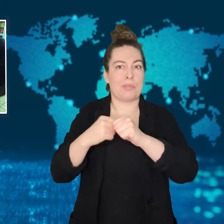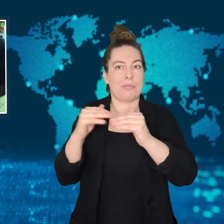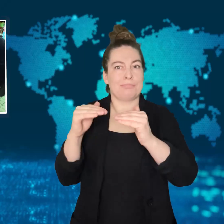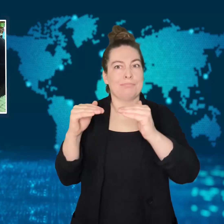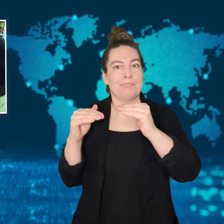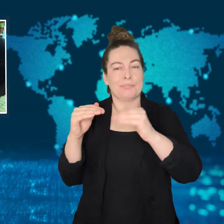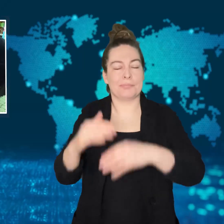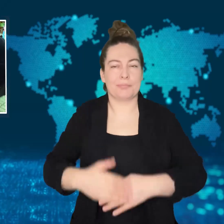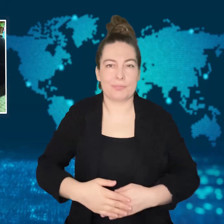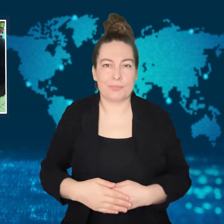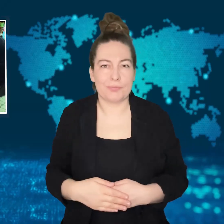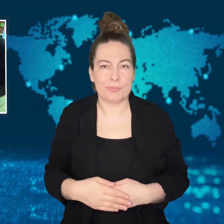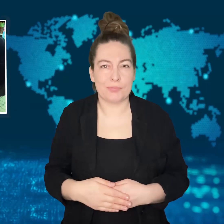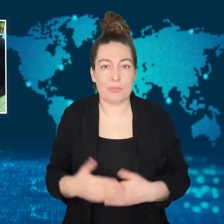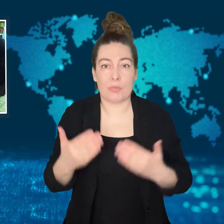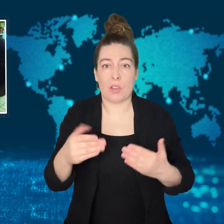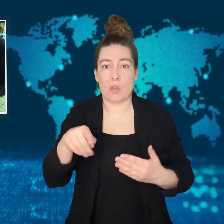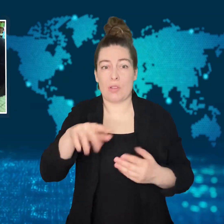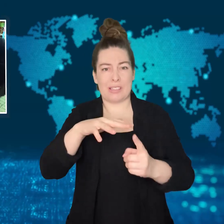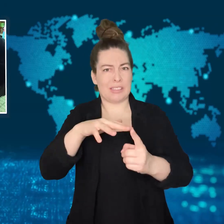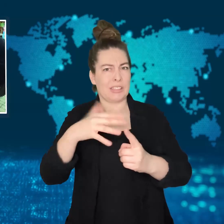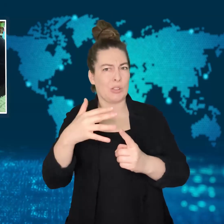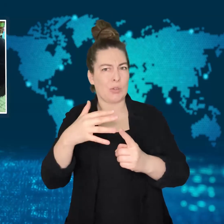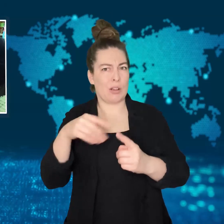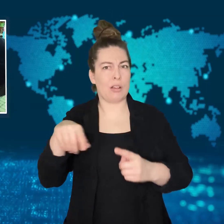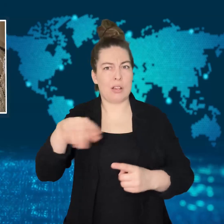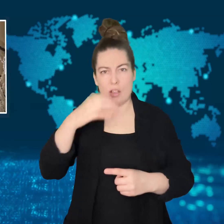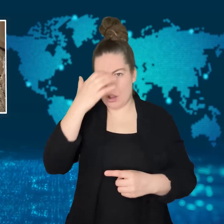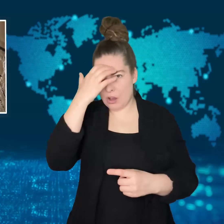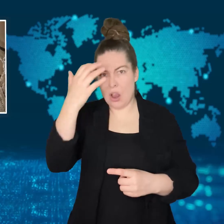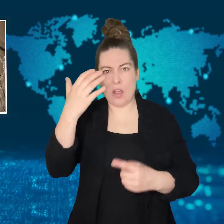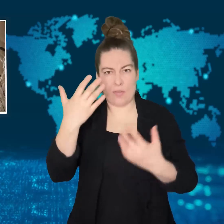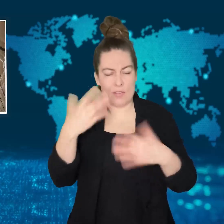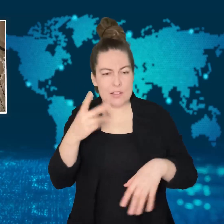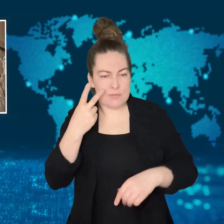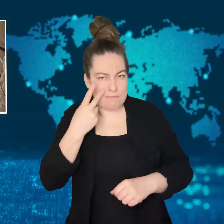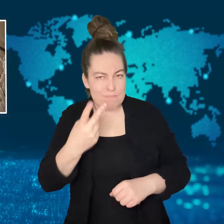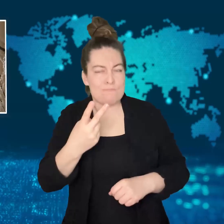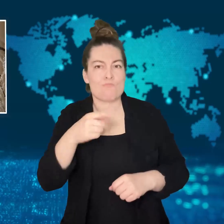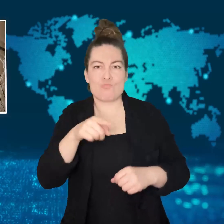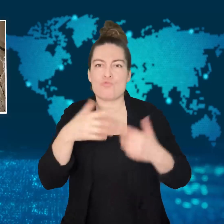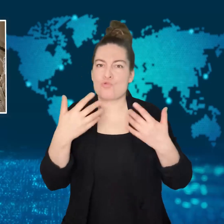than it was two years ago.